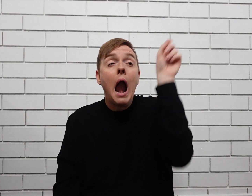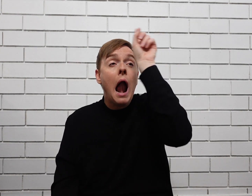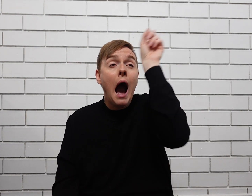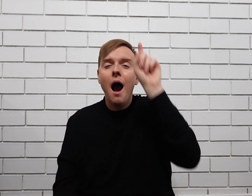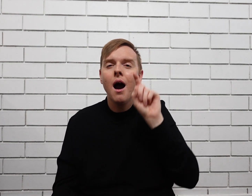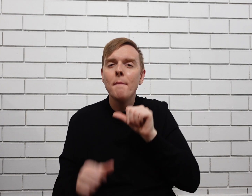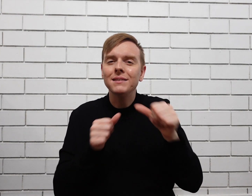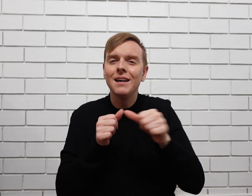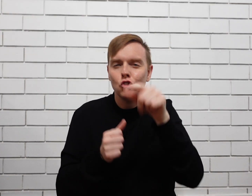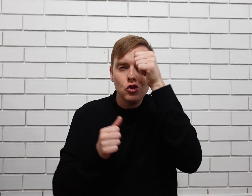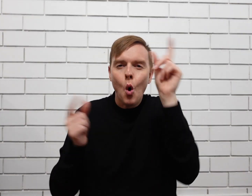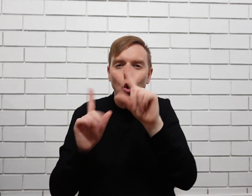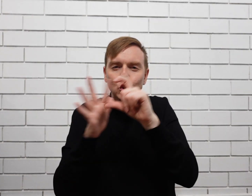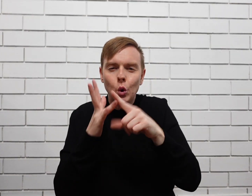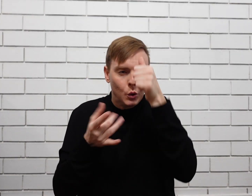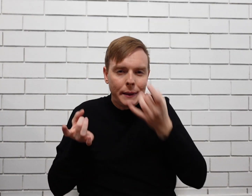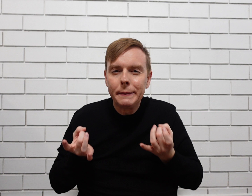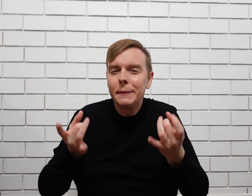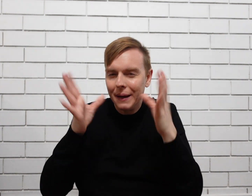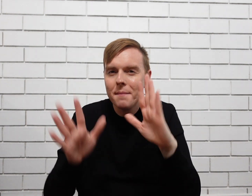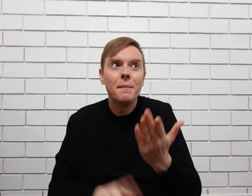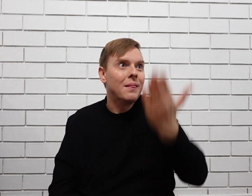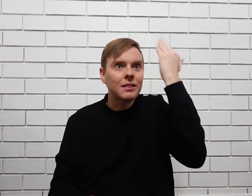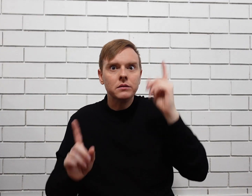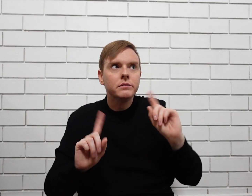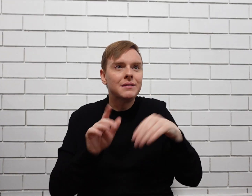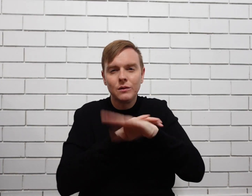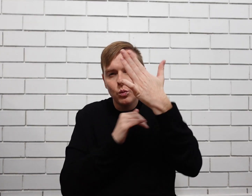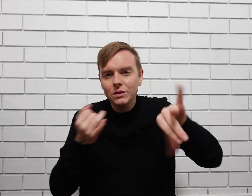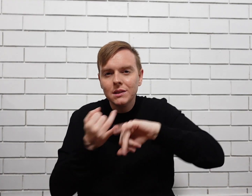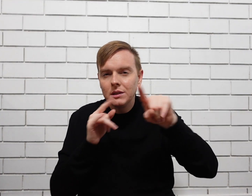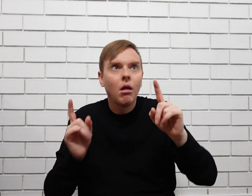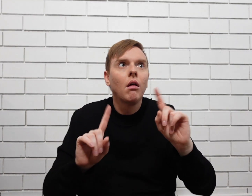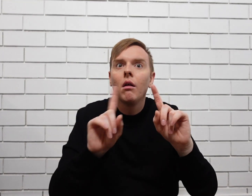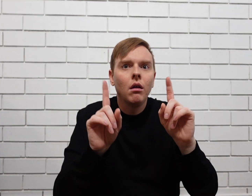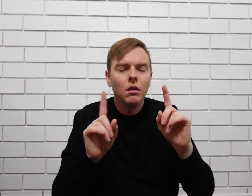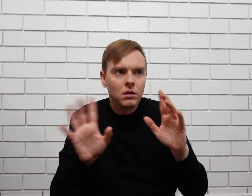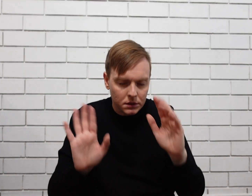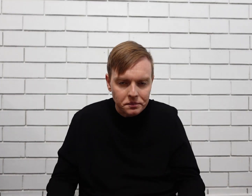If it happens present, they will know what to do or how to deal with it but in the 90s it was different.